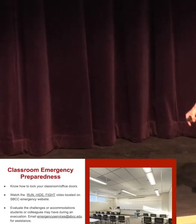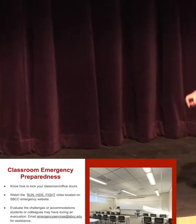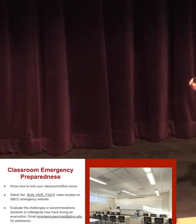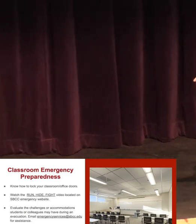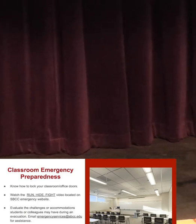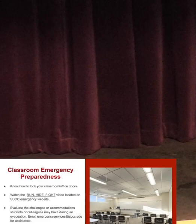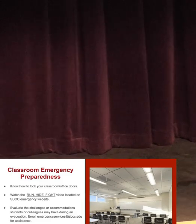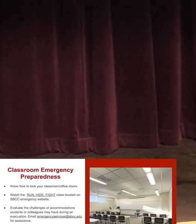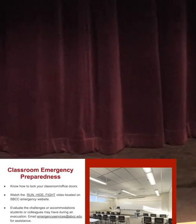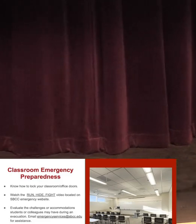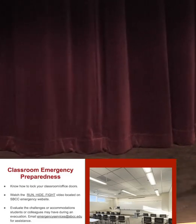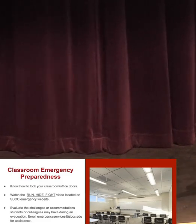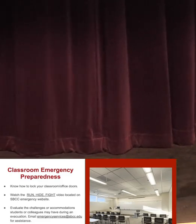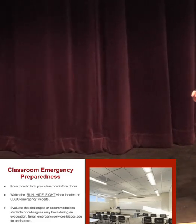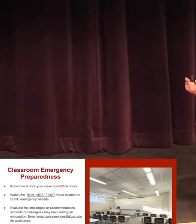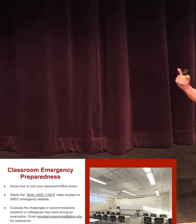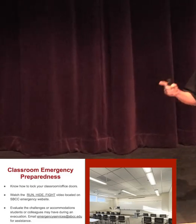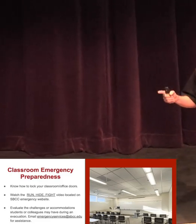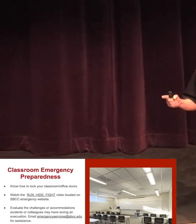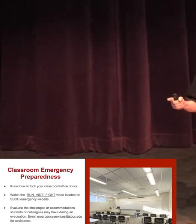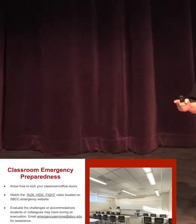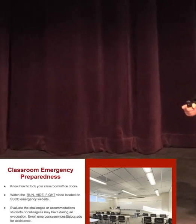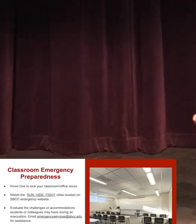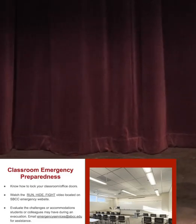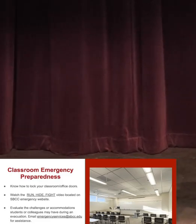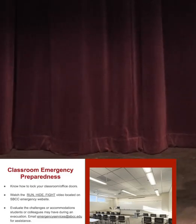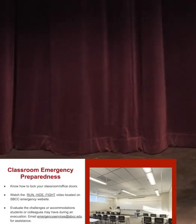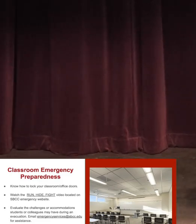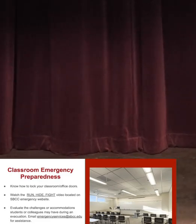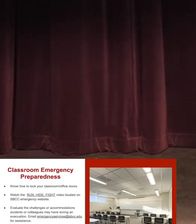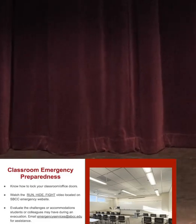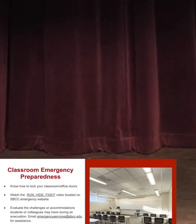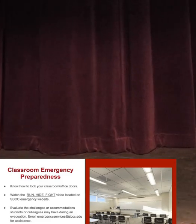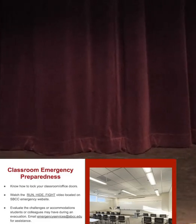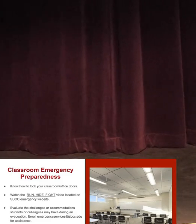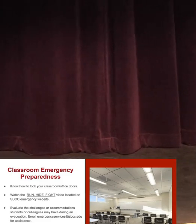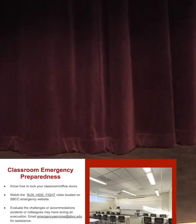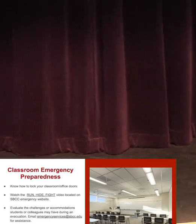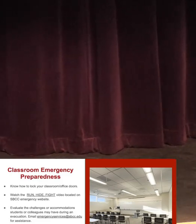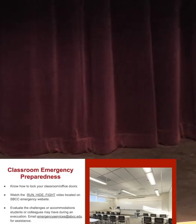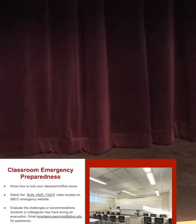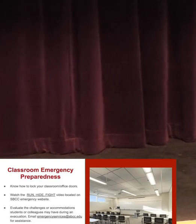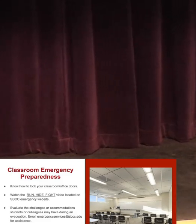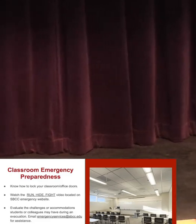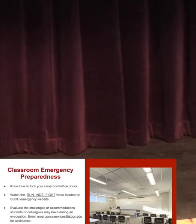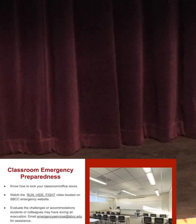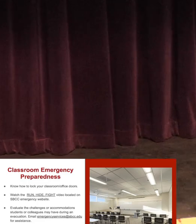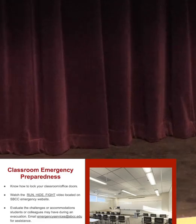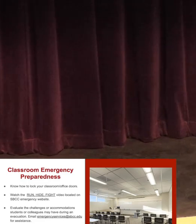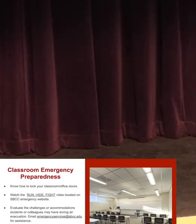Not only do you want to know how to lock your classroom but how many doors are in your classroom? You may switch from a small classroom